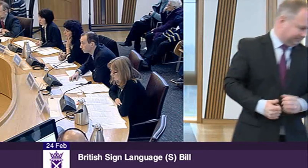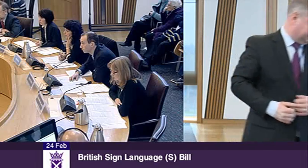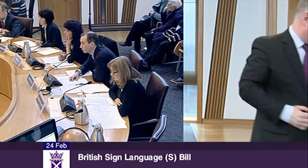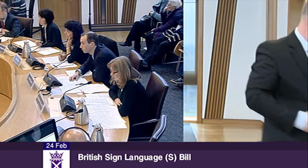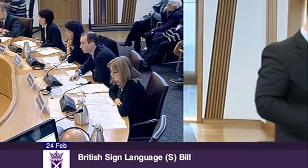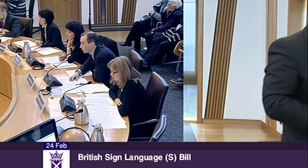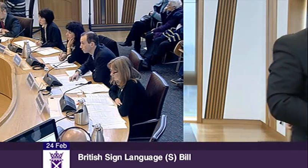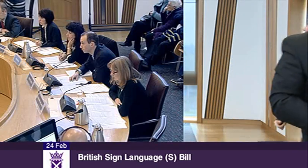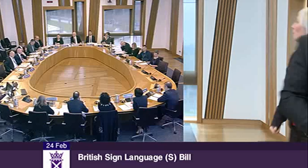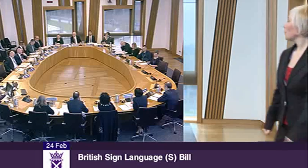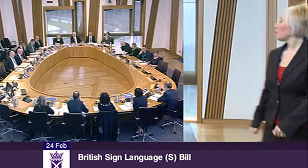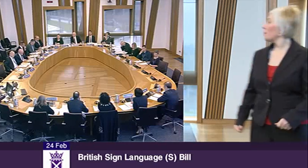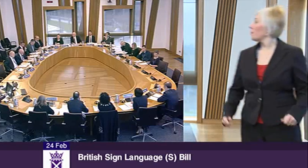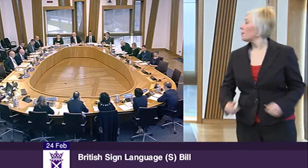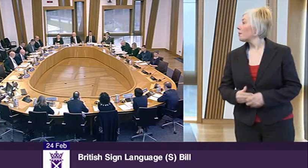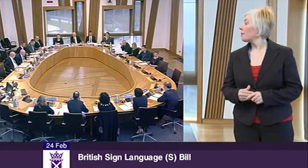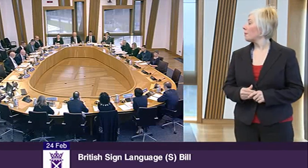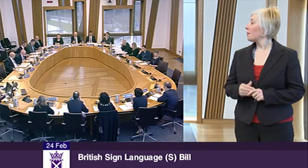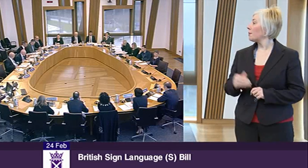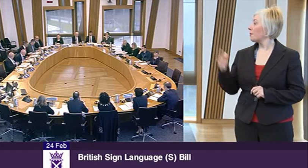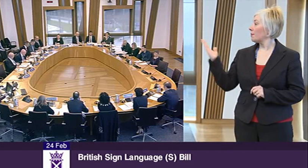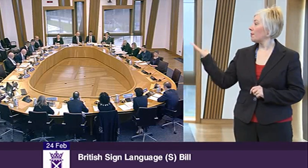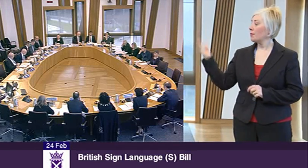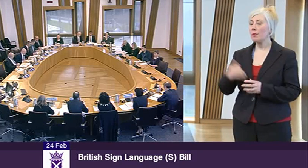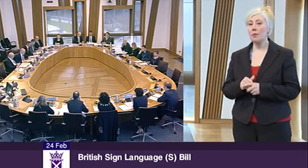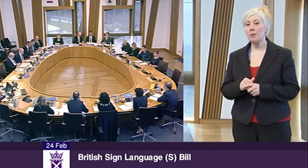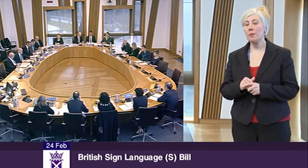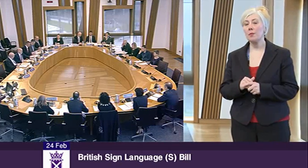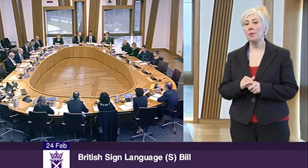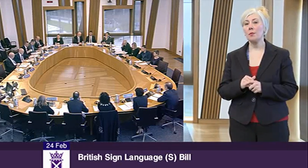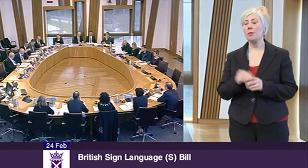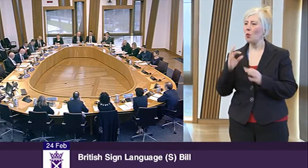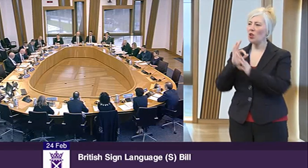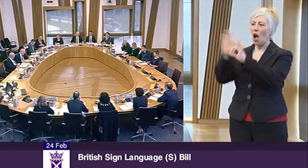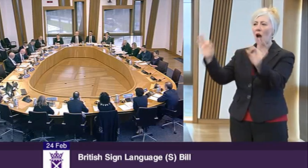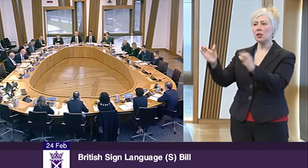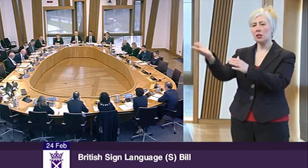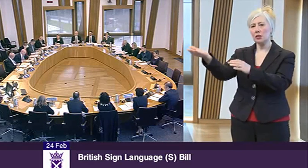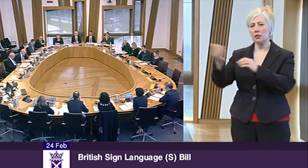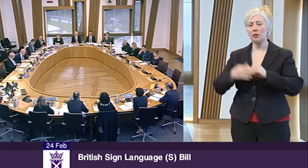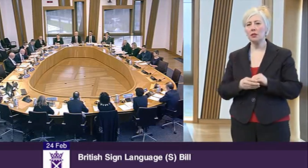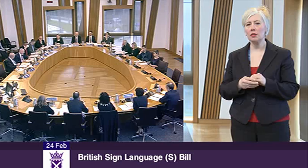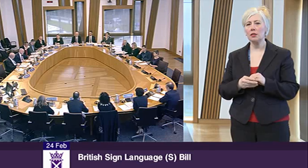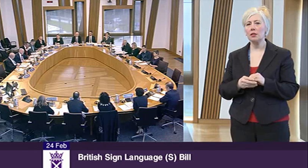Colin Beattie: I will ask the panel the same question that I asked the previous panel.